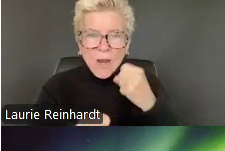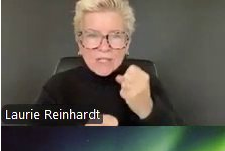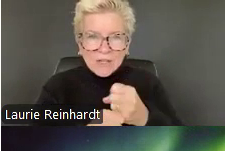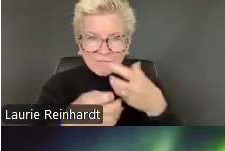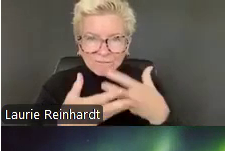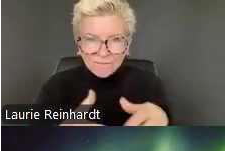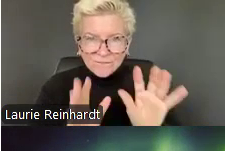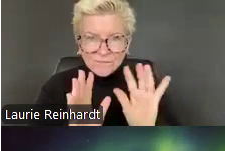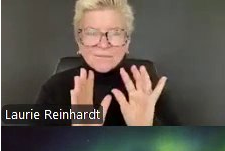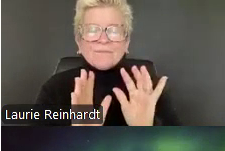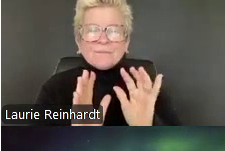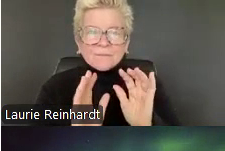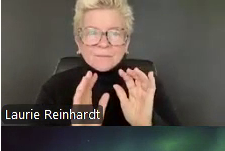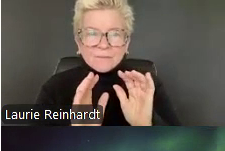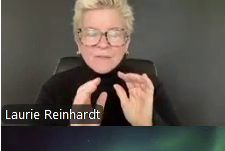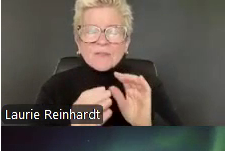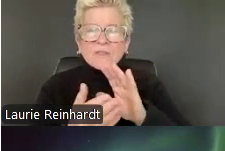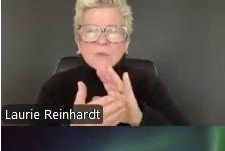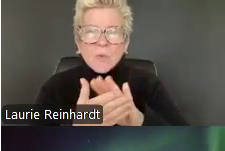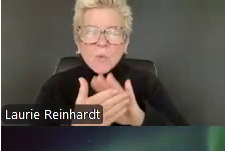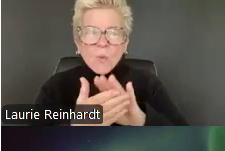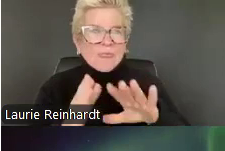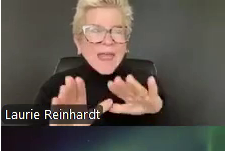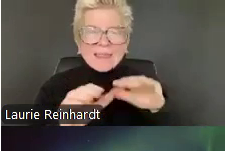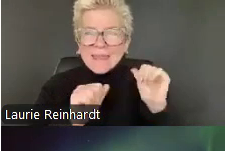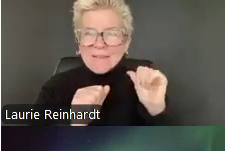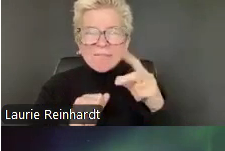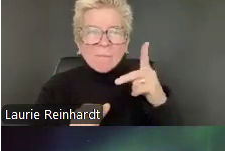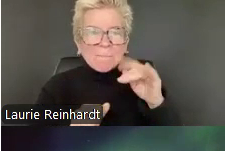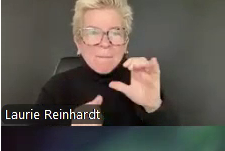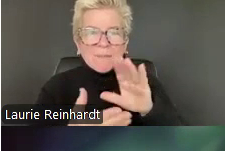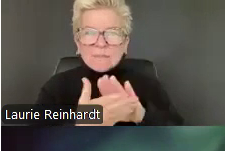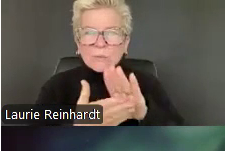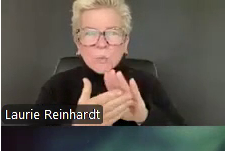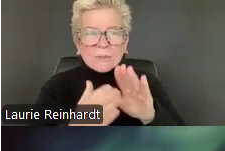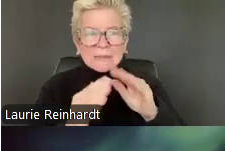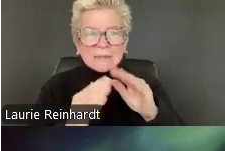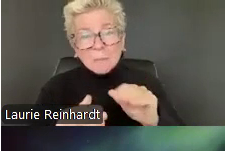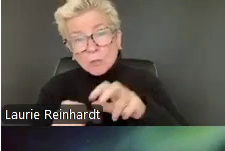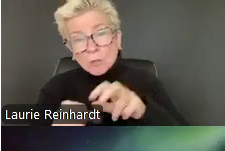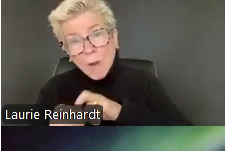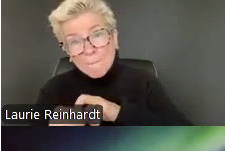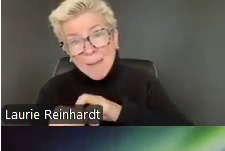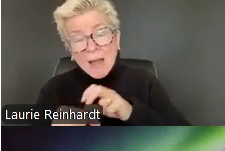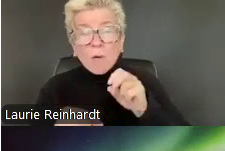has an IEP exits the public school system, whether they drop out or graduate with a diploma,